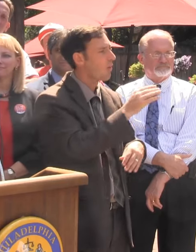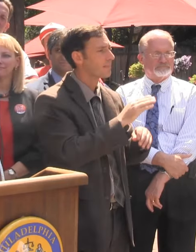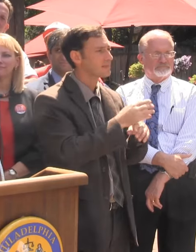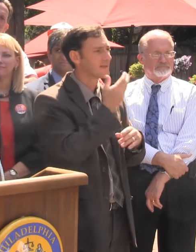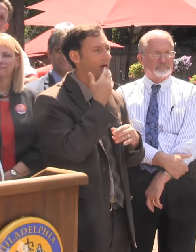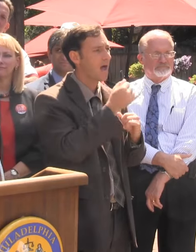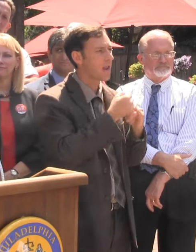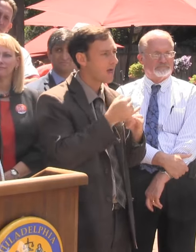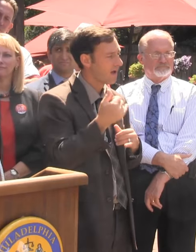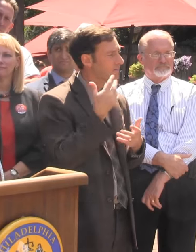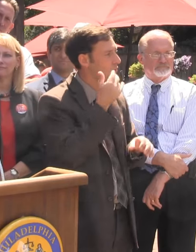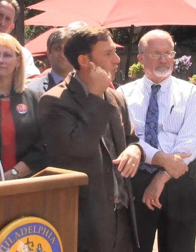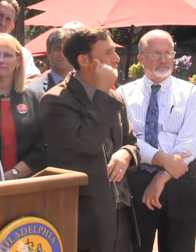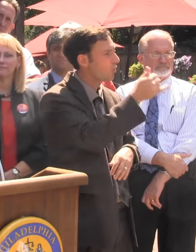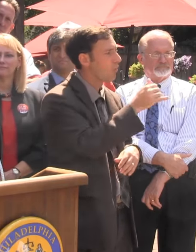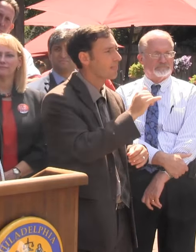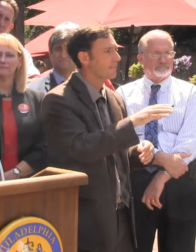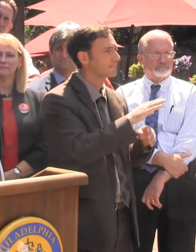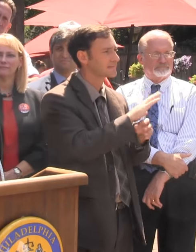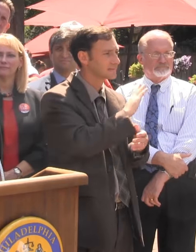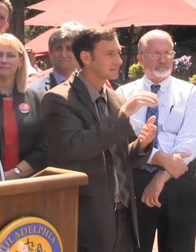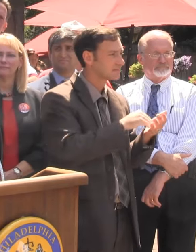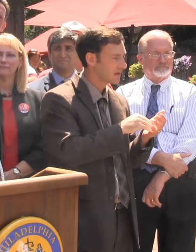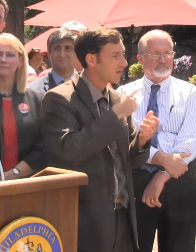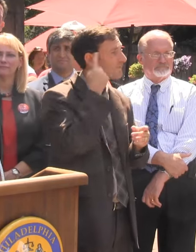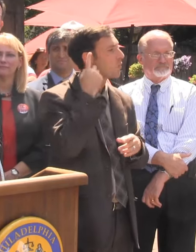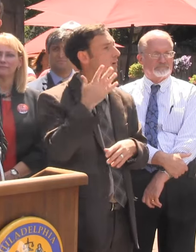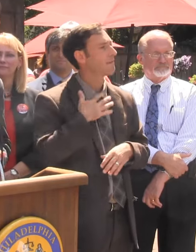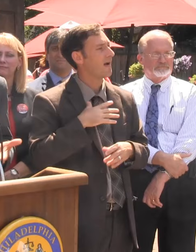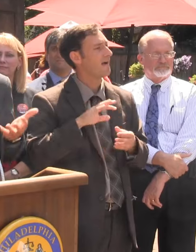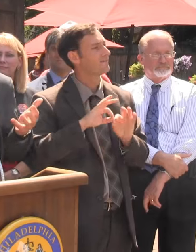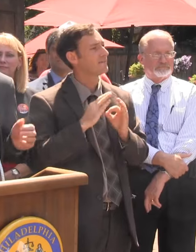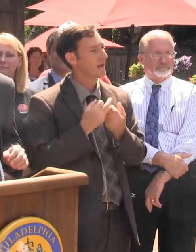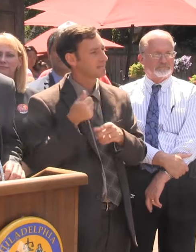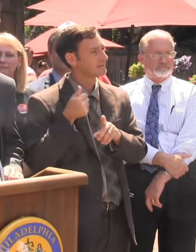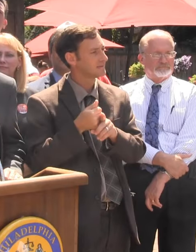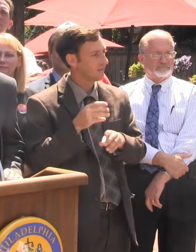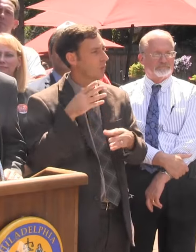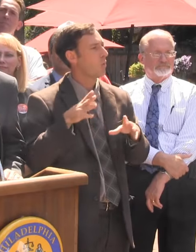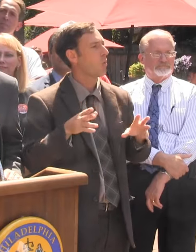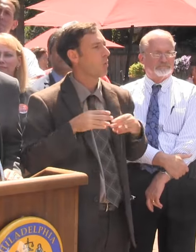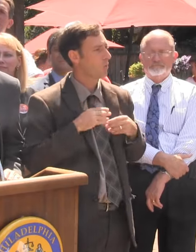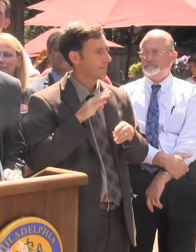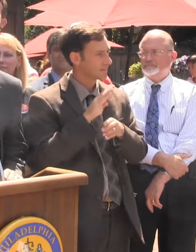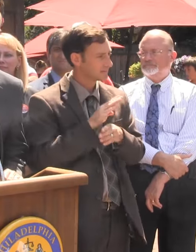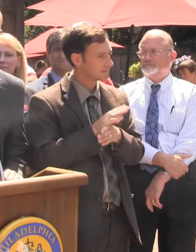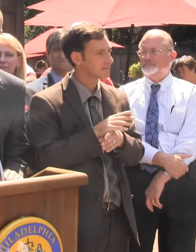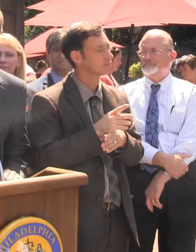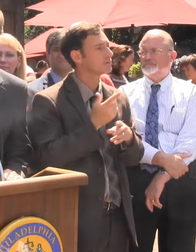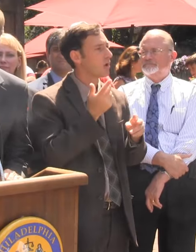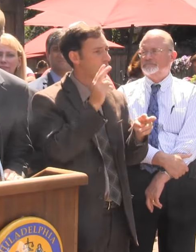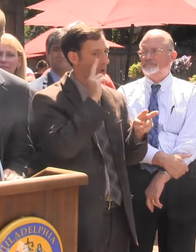center on behalf of a family member of mine who is an entrepreneur, and looking forward